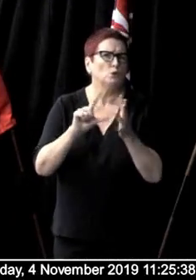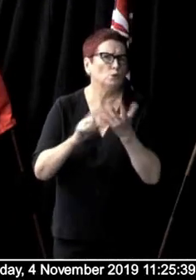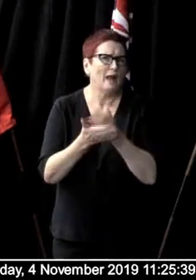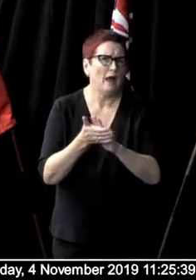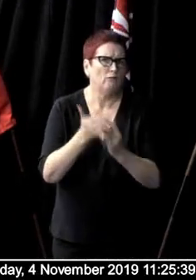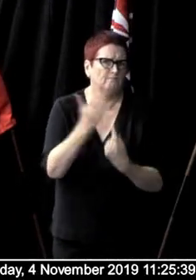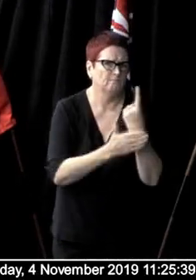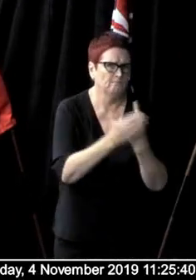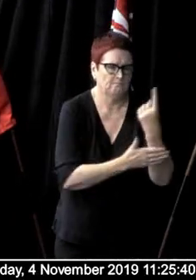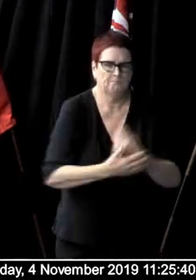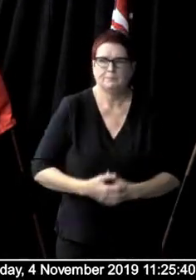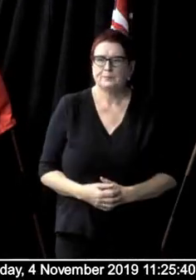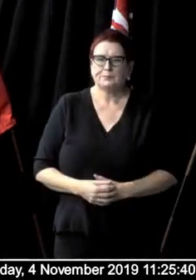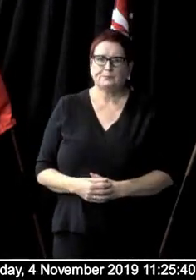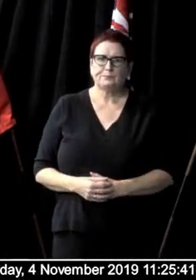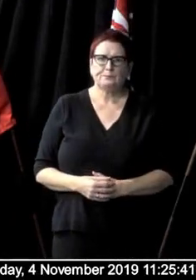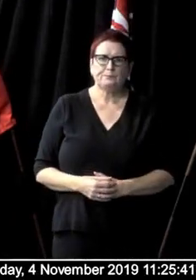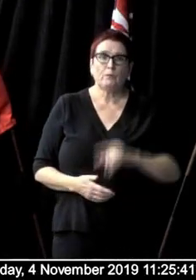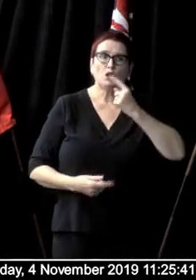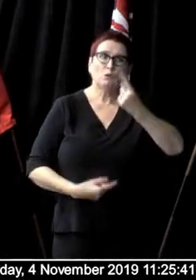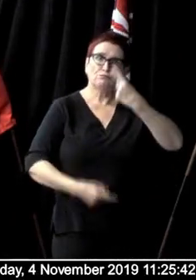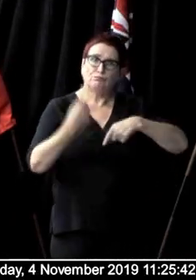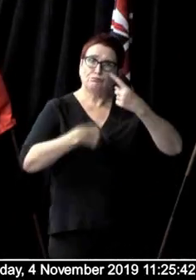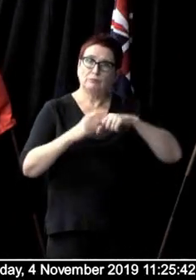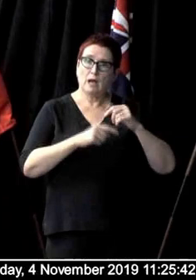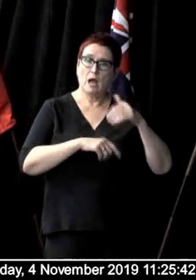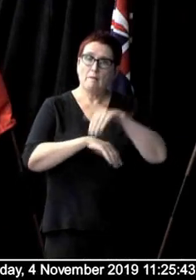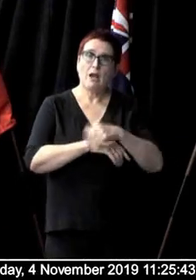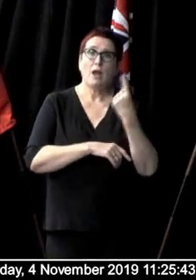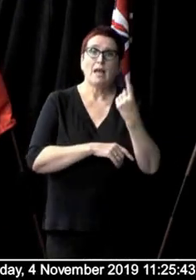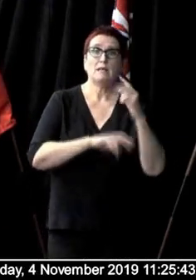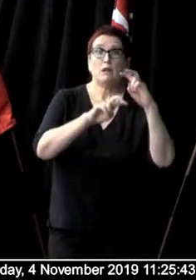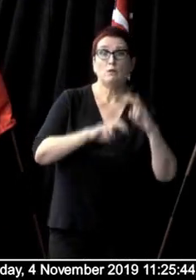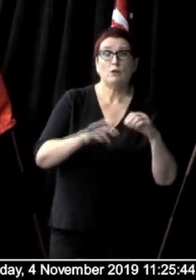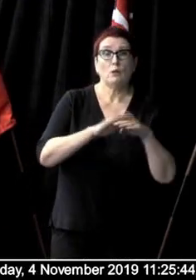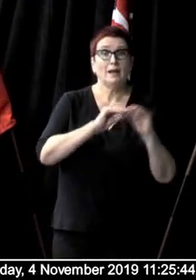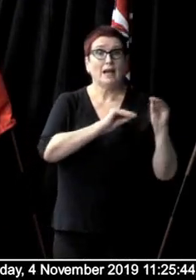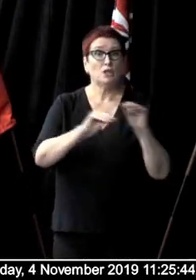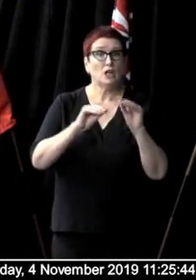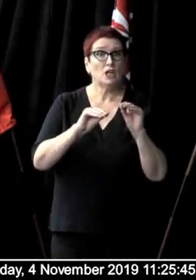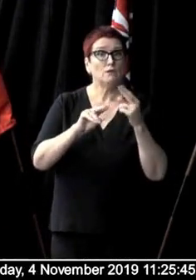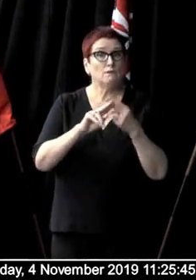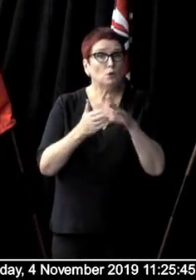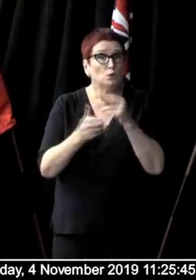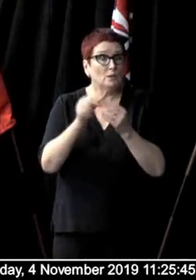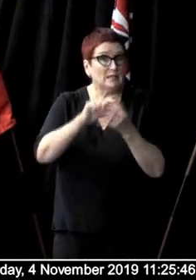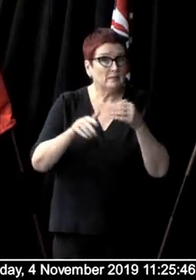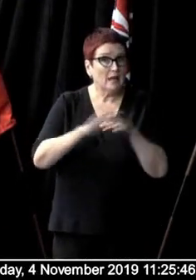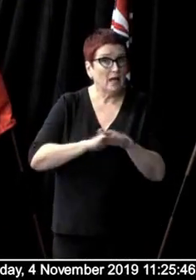Ms Dunstone will tell the Commission about the results of the independent review into the education of students with disability in Queensland State Schools which was